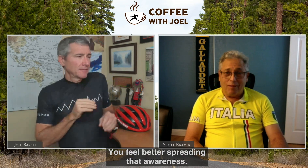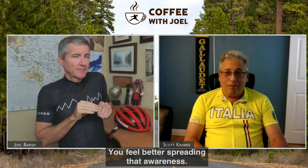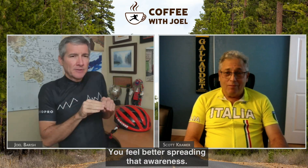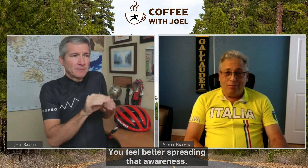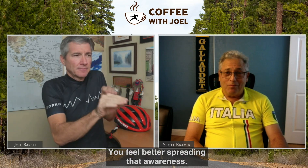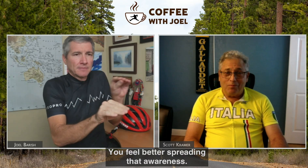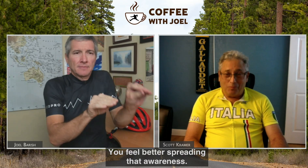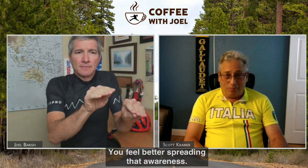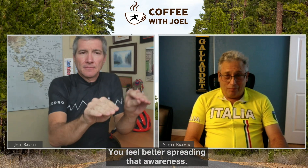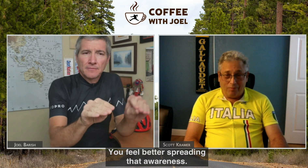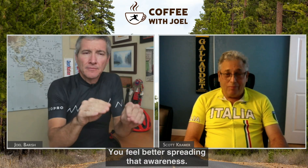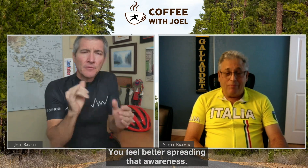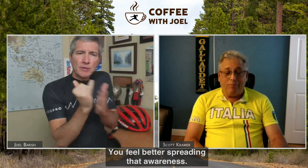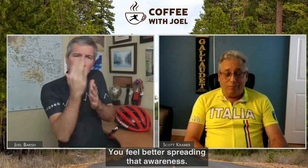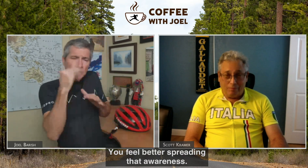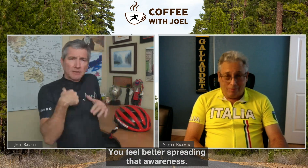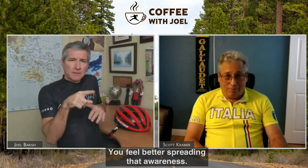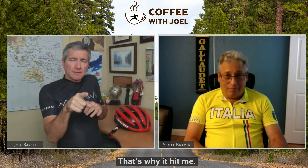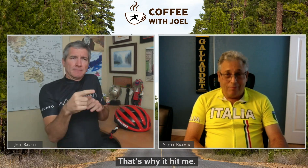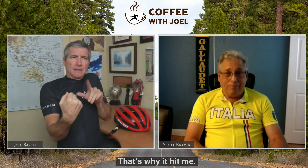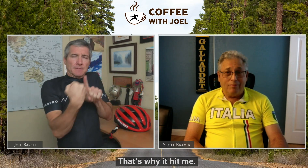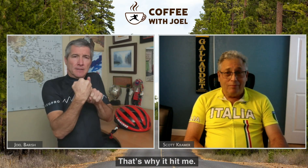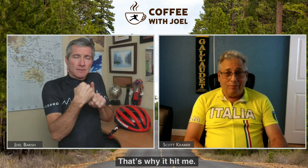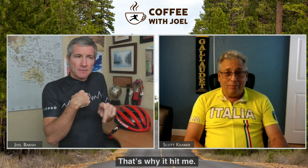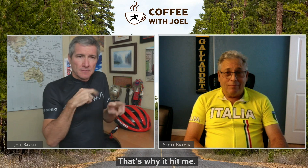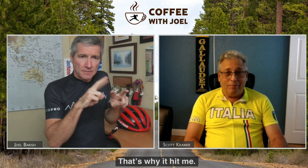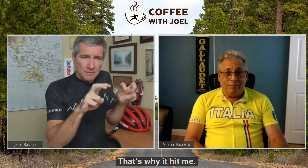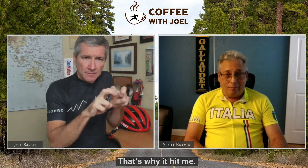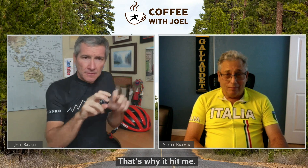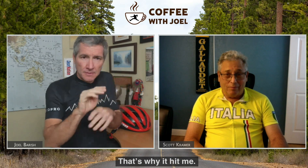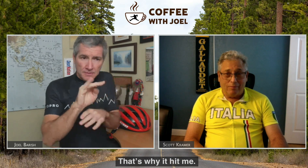You feel better spreading that awareness. That’s why it hit me.